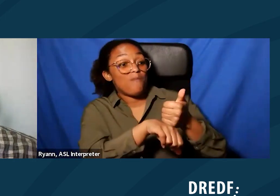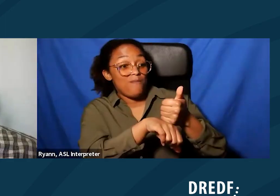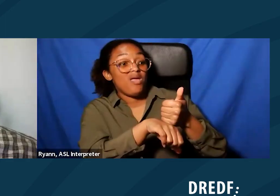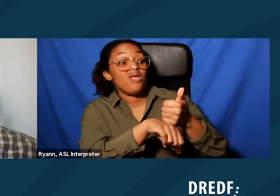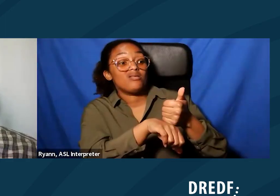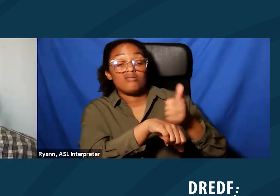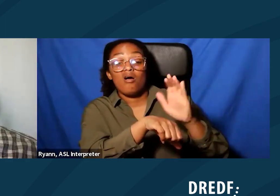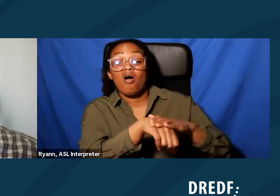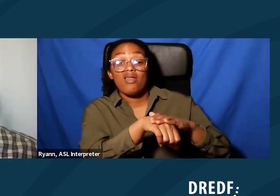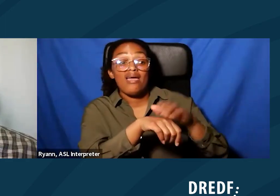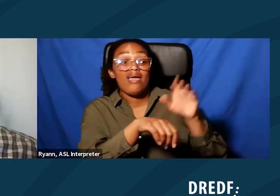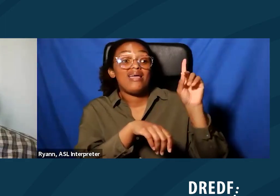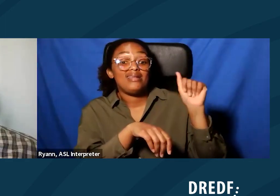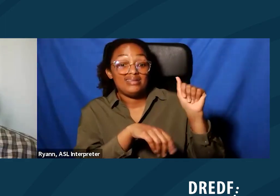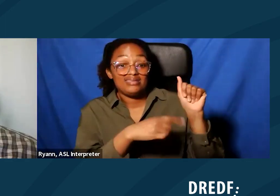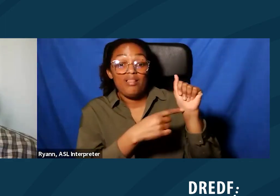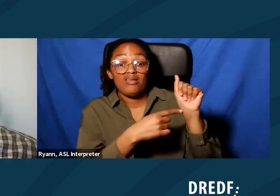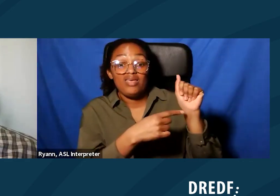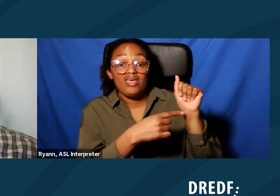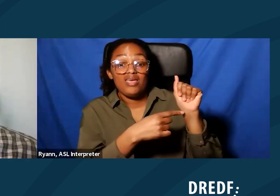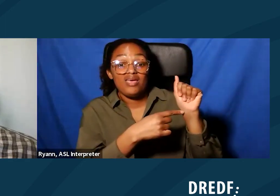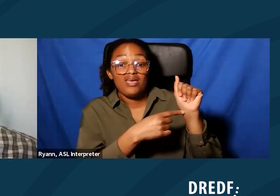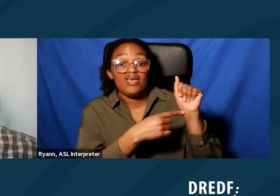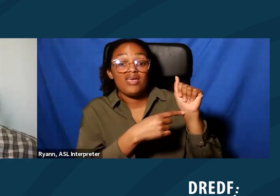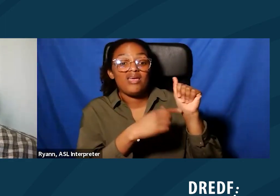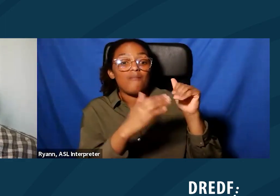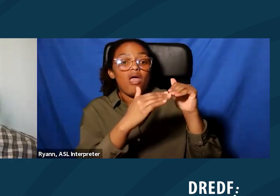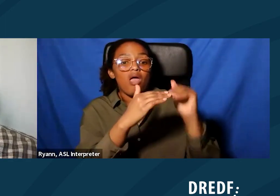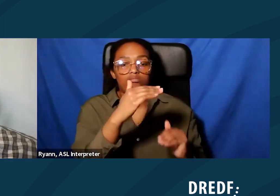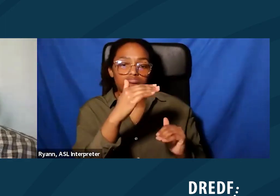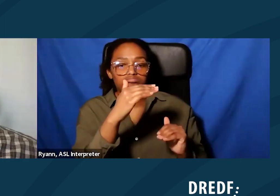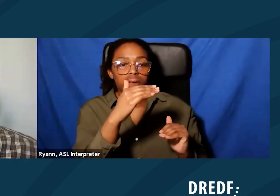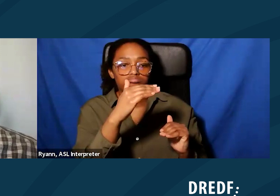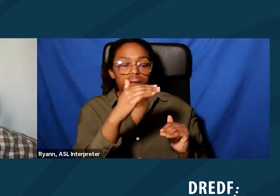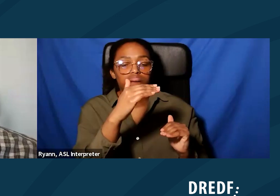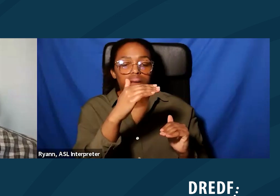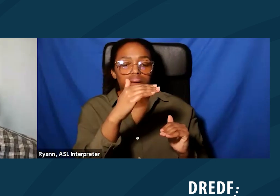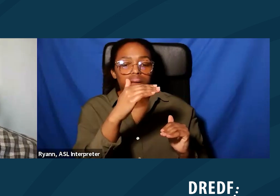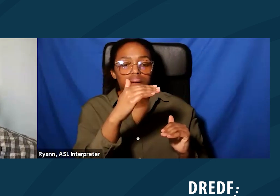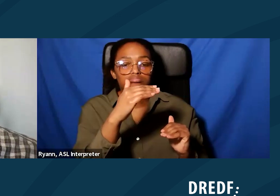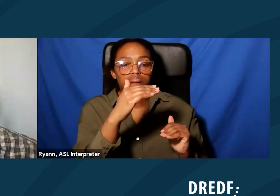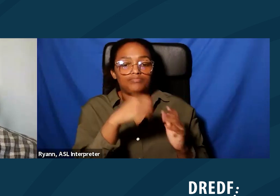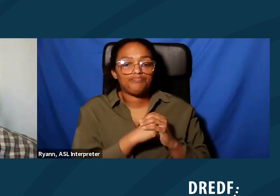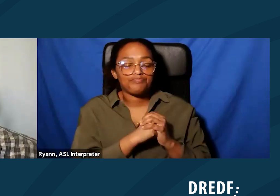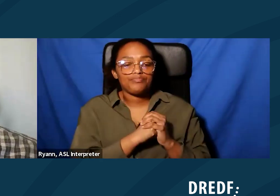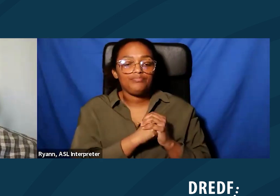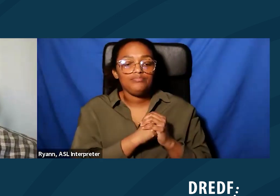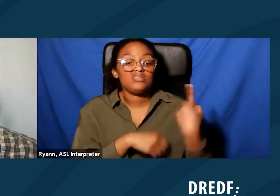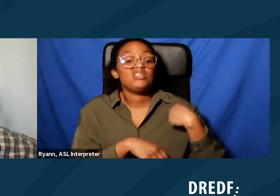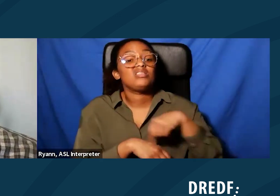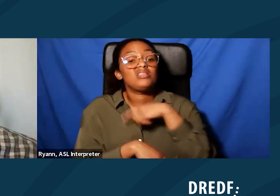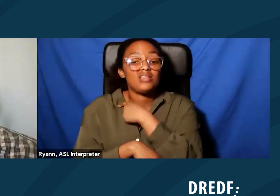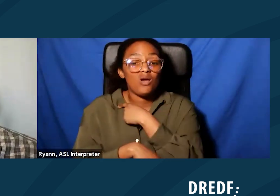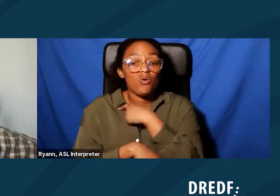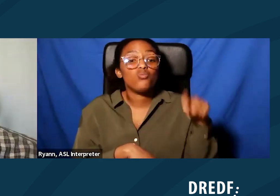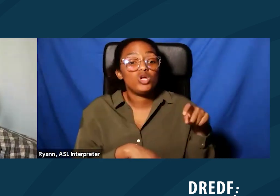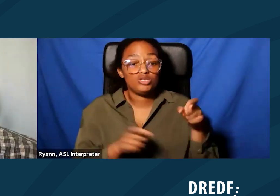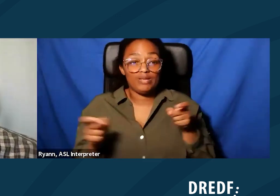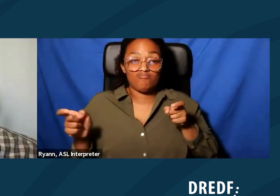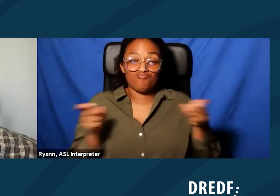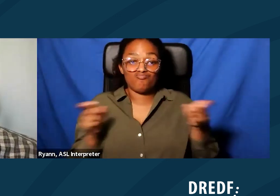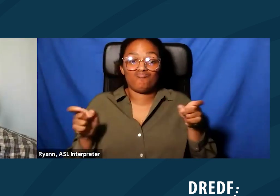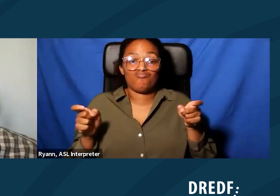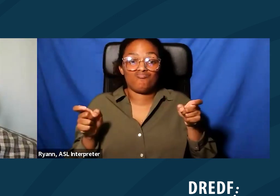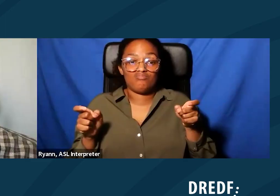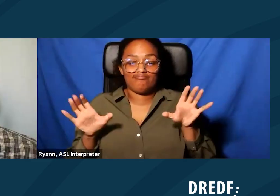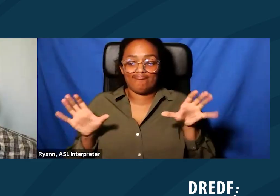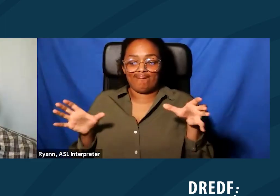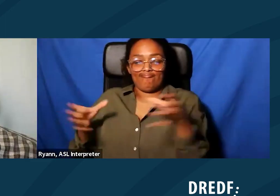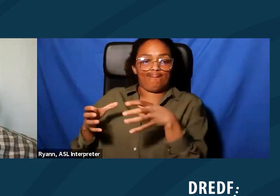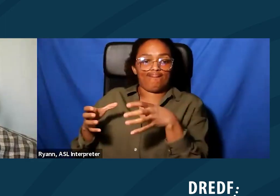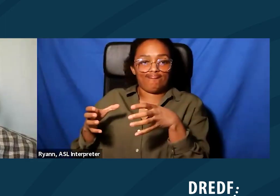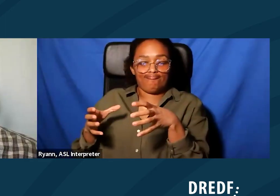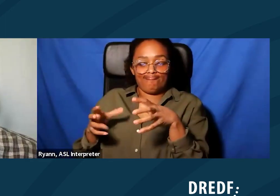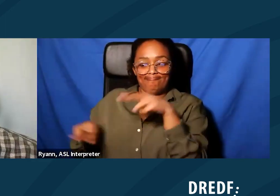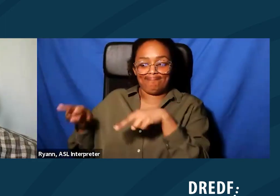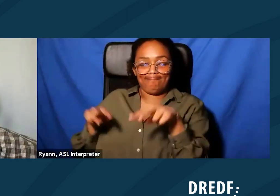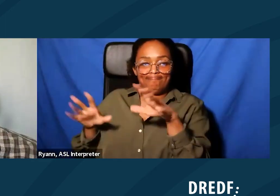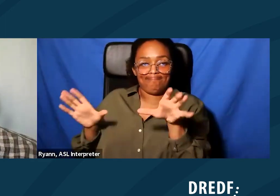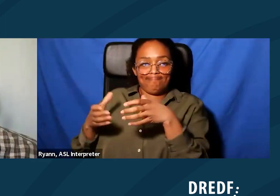less standing. That we were better off hidden, managed, contained. We know what happened in